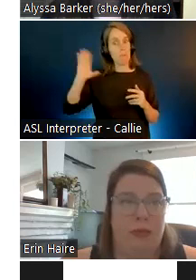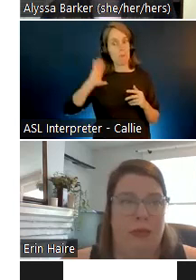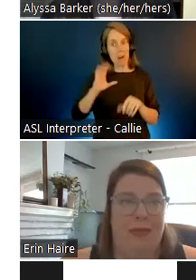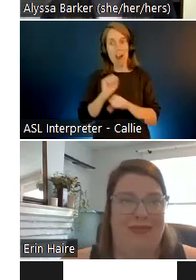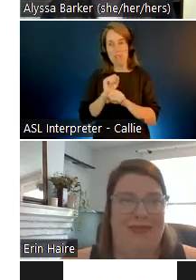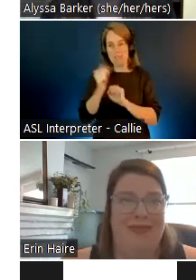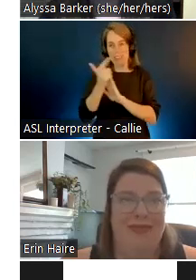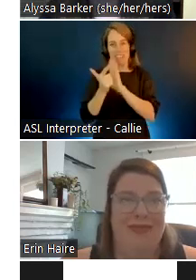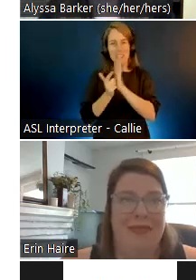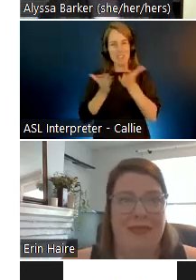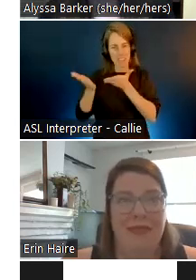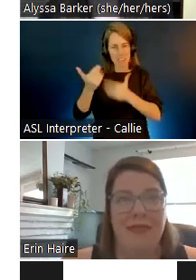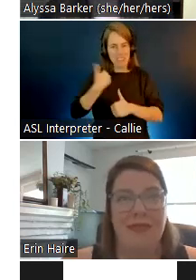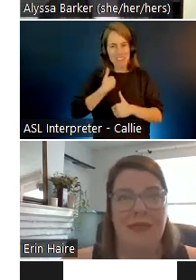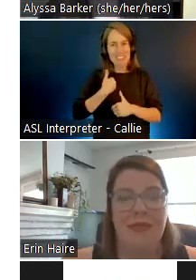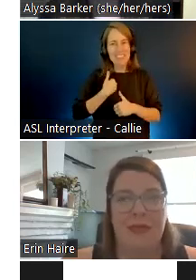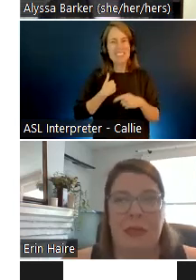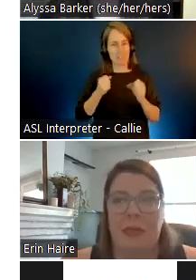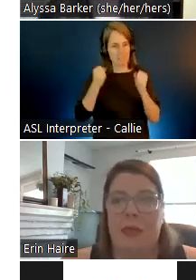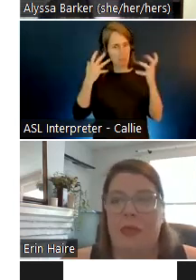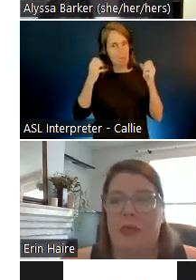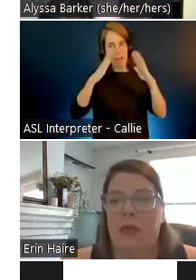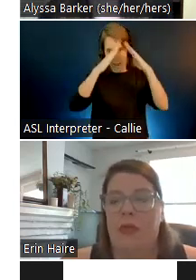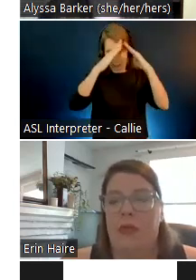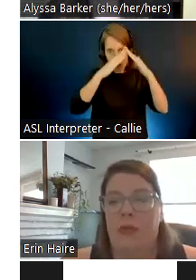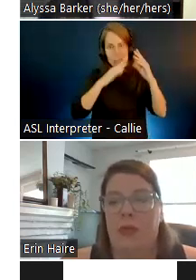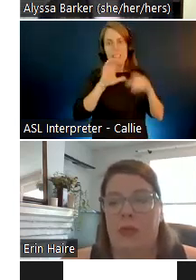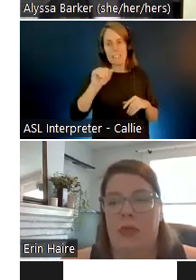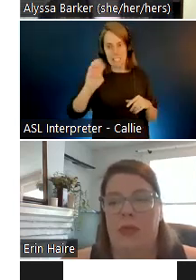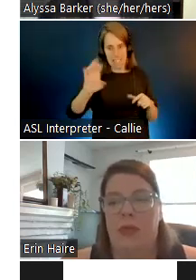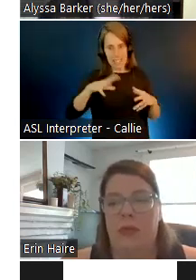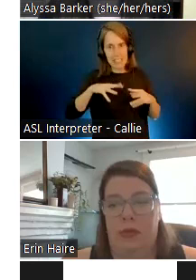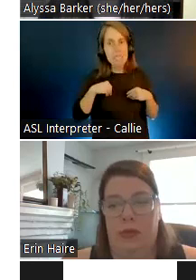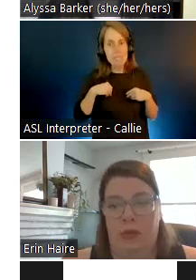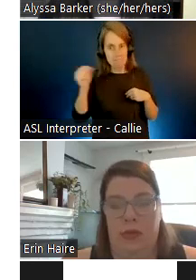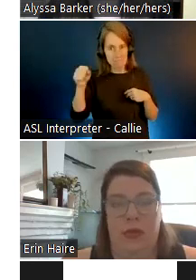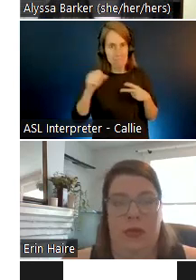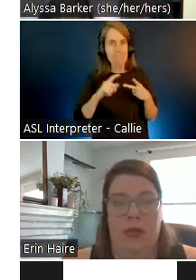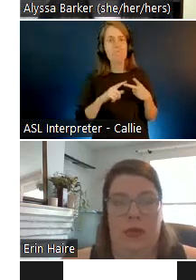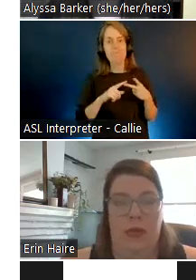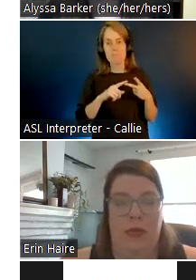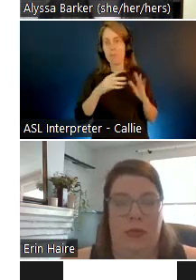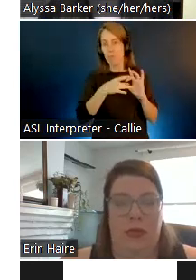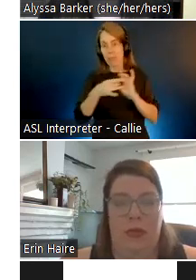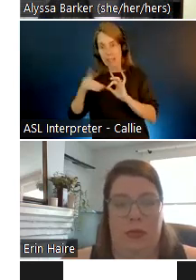and i did a lot of housing cases back in those days some disability related but often not um